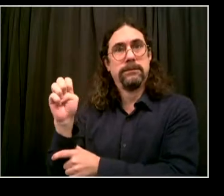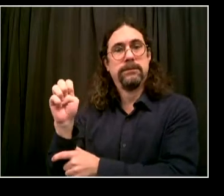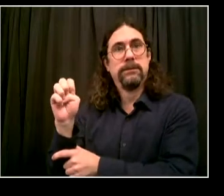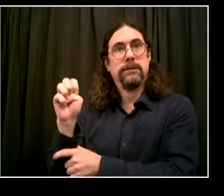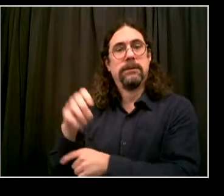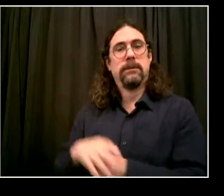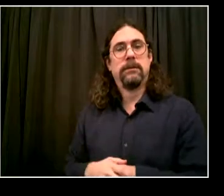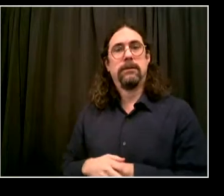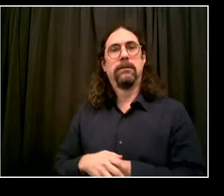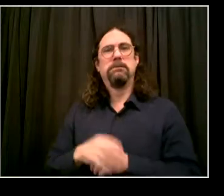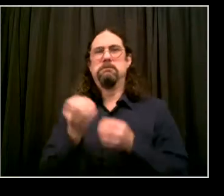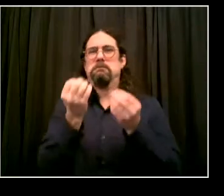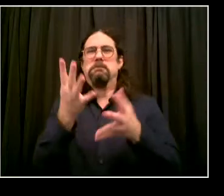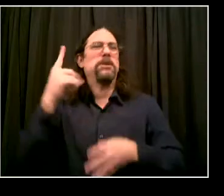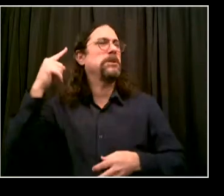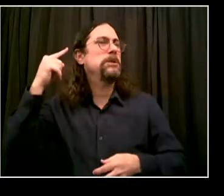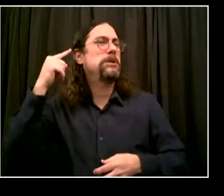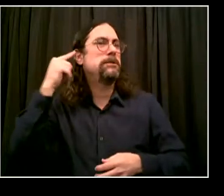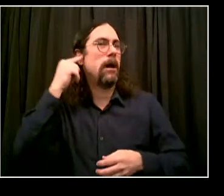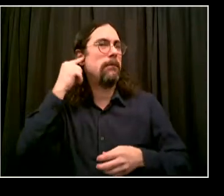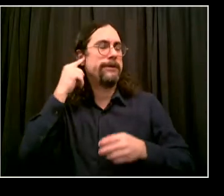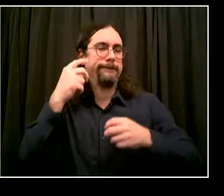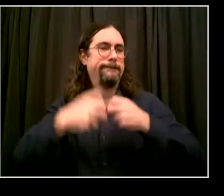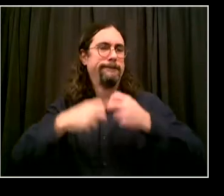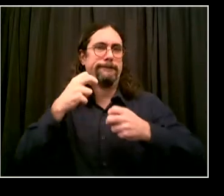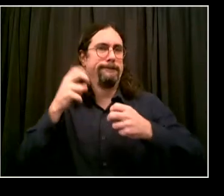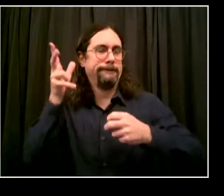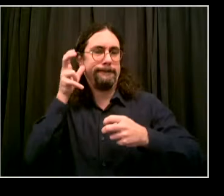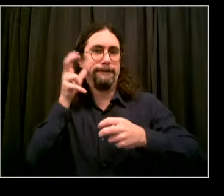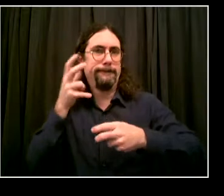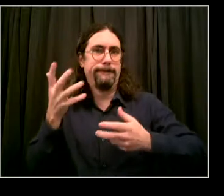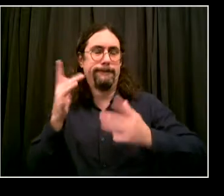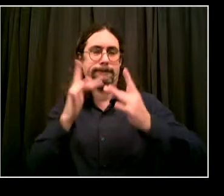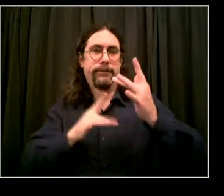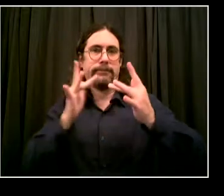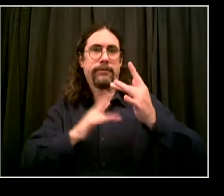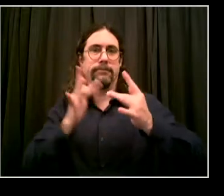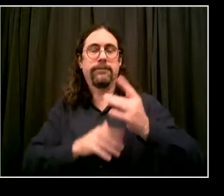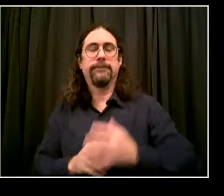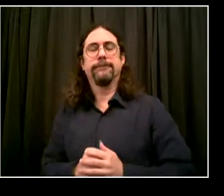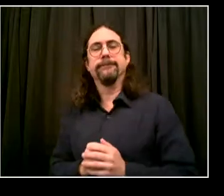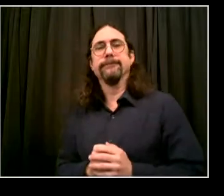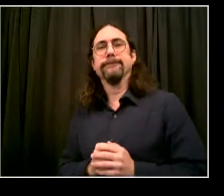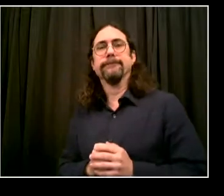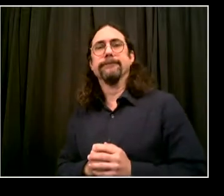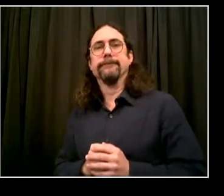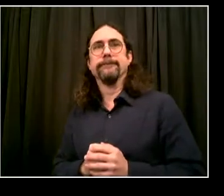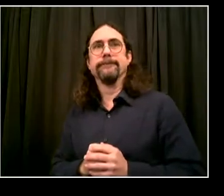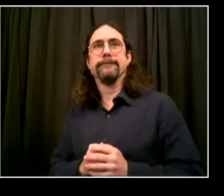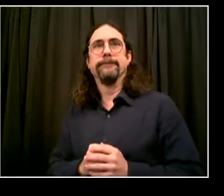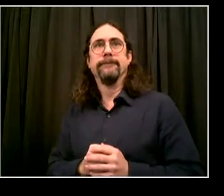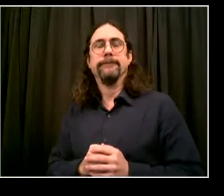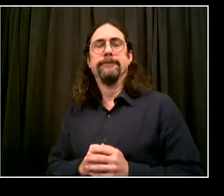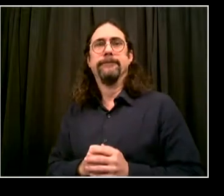INSANE. I WAS